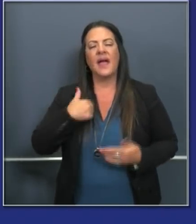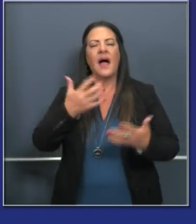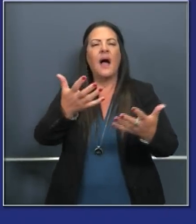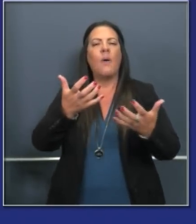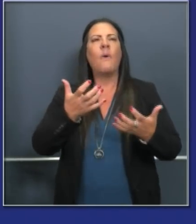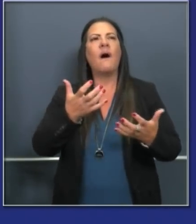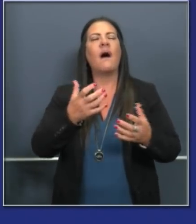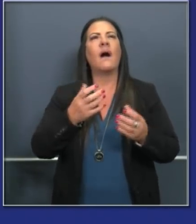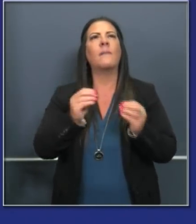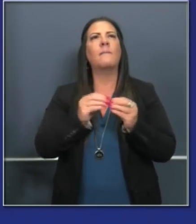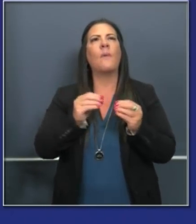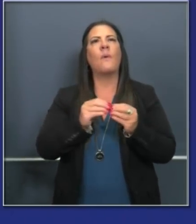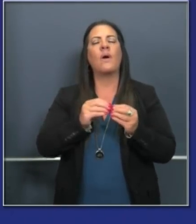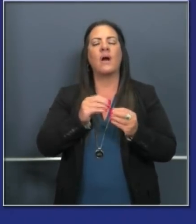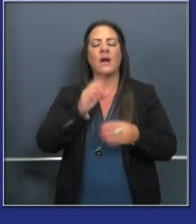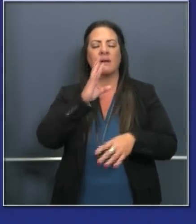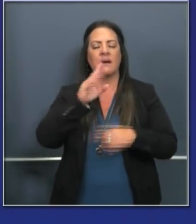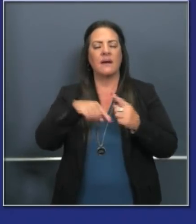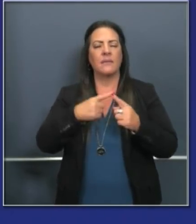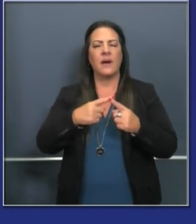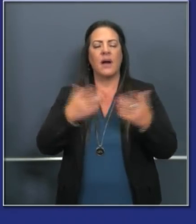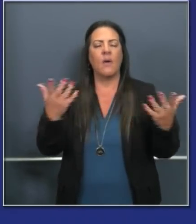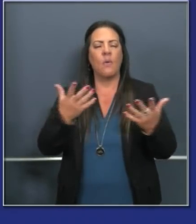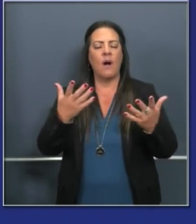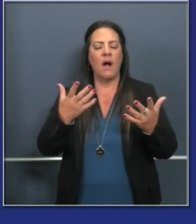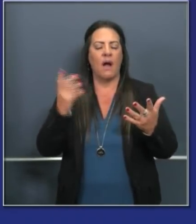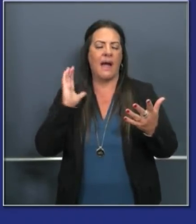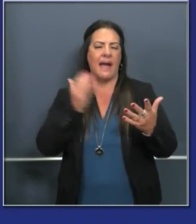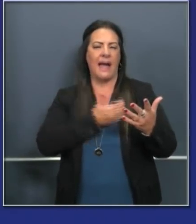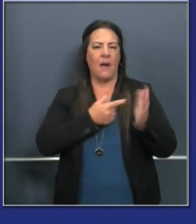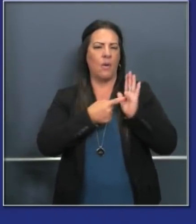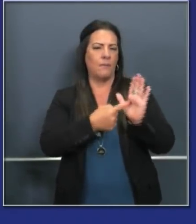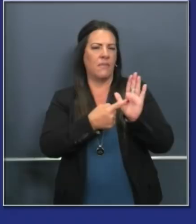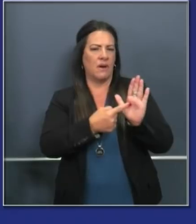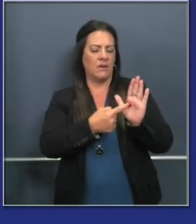UPDATE. IN TERMS OF THE DAILY TOTALS. I WANT TO KNOW GO BACK AND TAKE ADVANTAGE A LITTLE